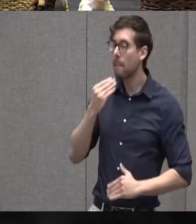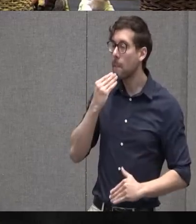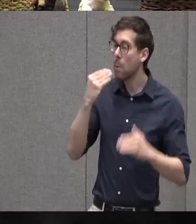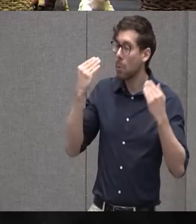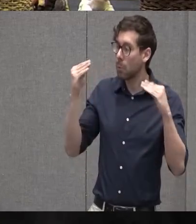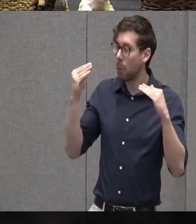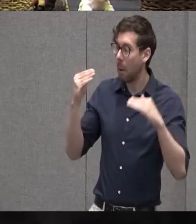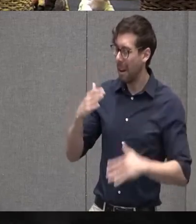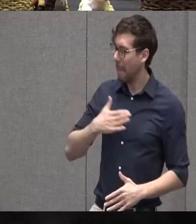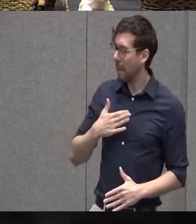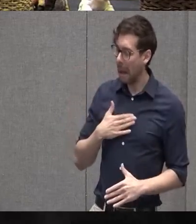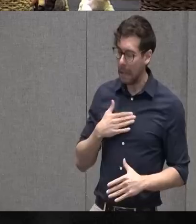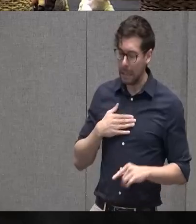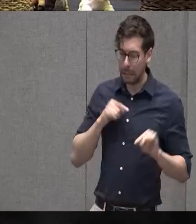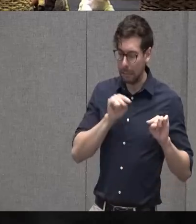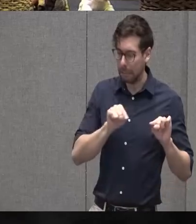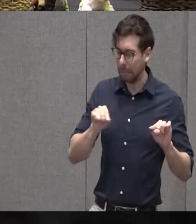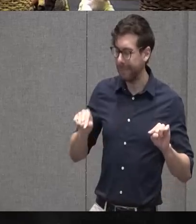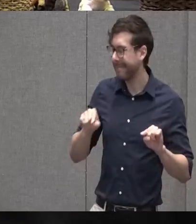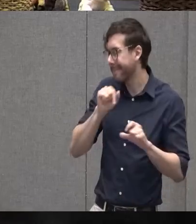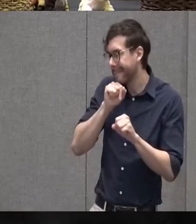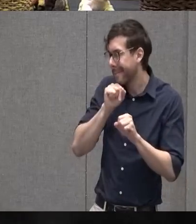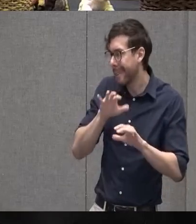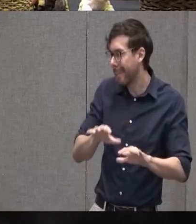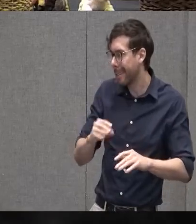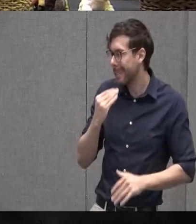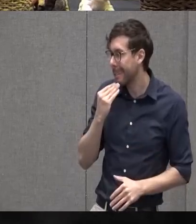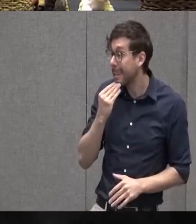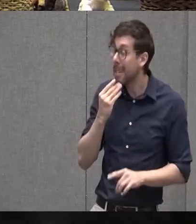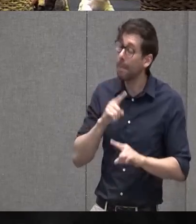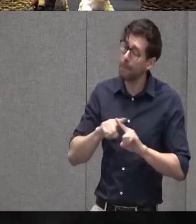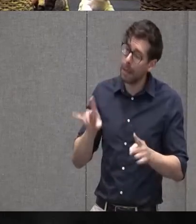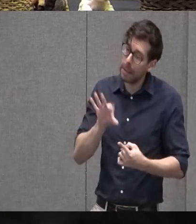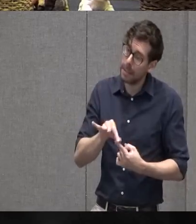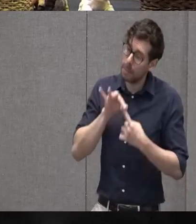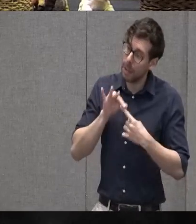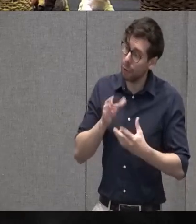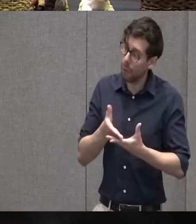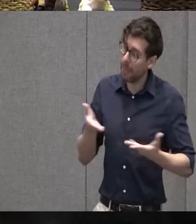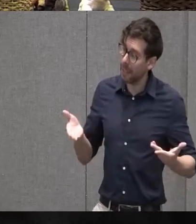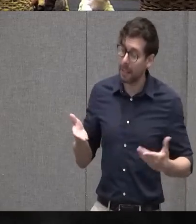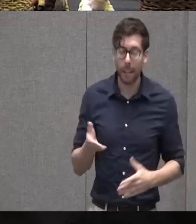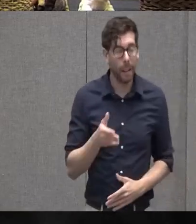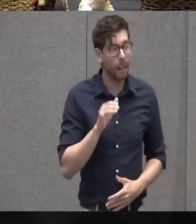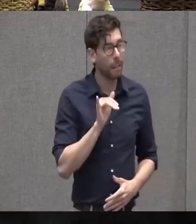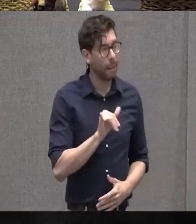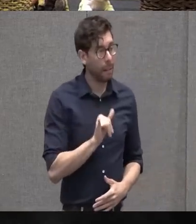But they're just kind of special things. I love it because then at home, you guys could use your toys.